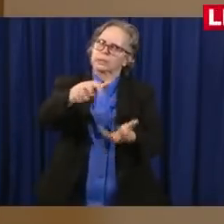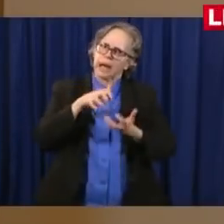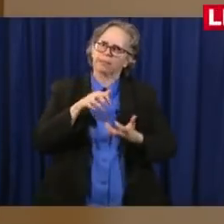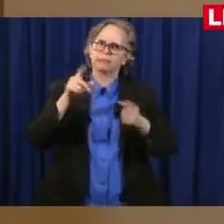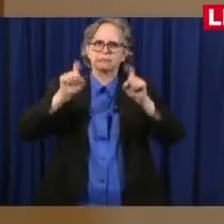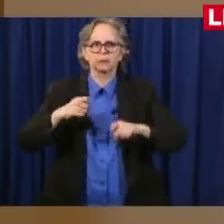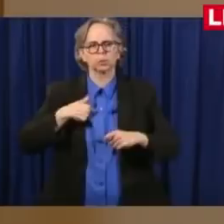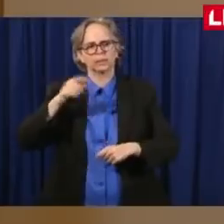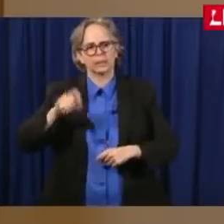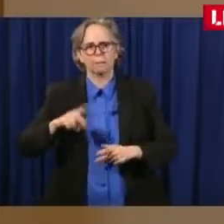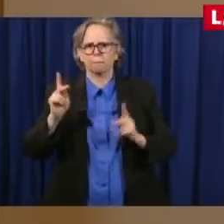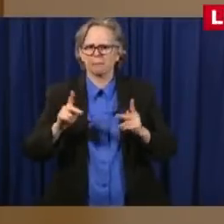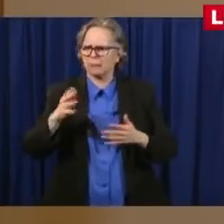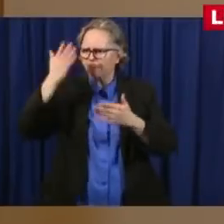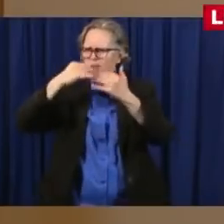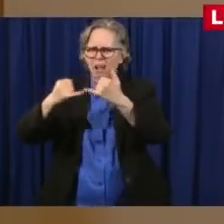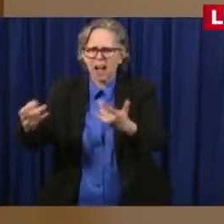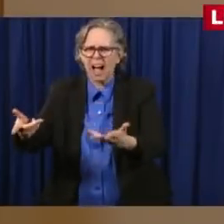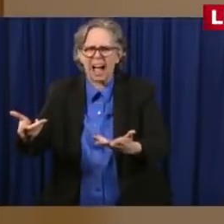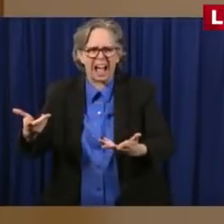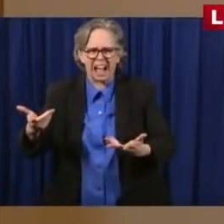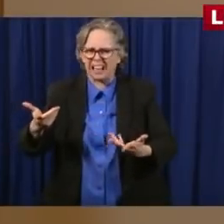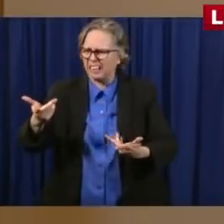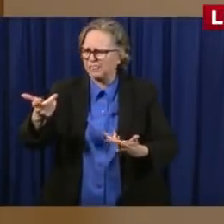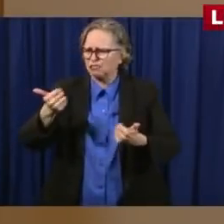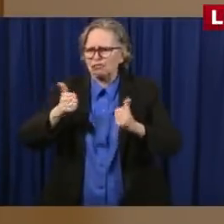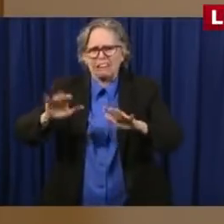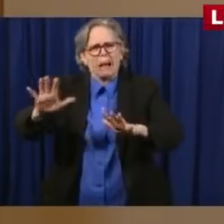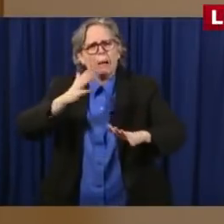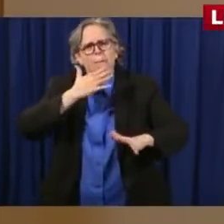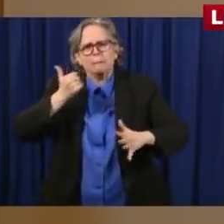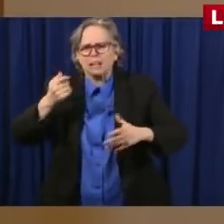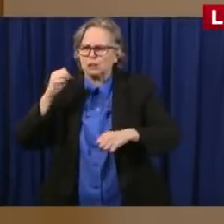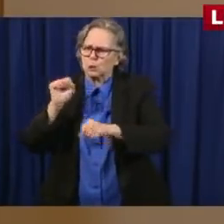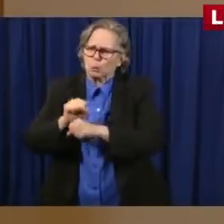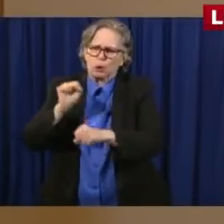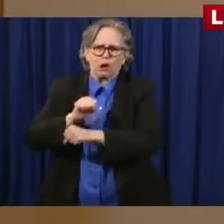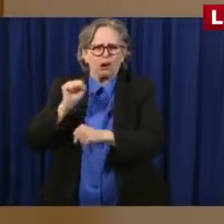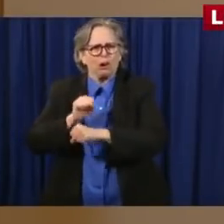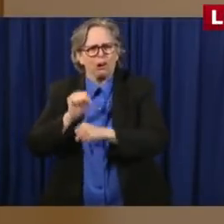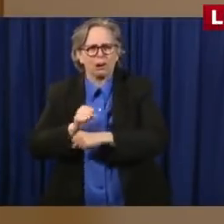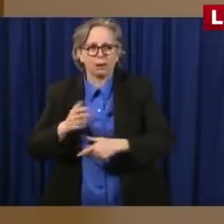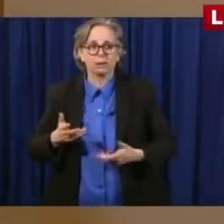THIS IS GOING TO BE A LONG HALL TO GET THE THINGS WE NEED AND TESTING.